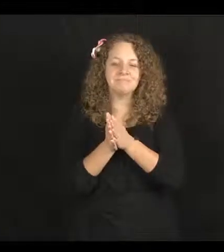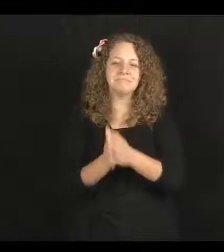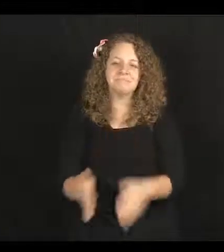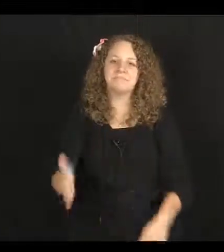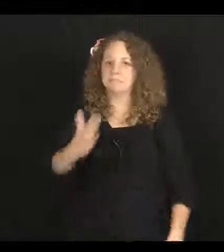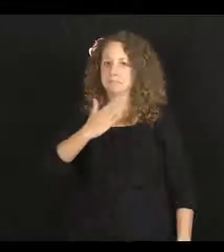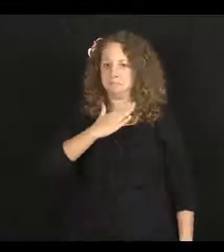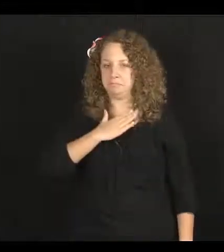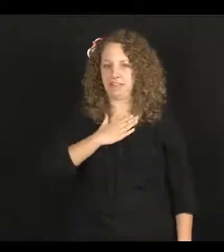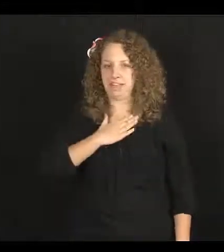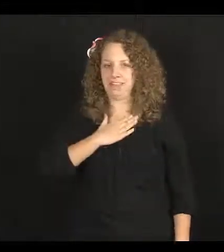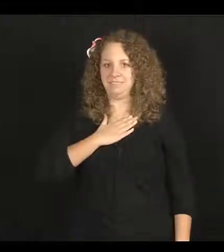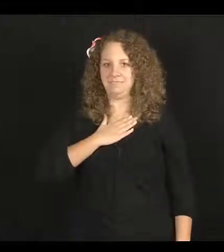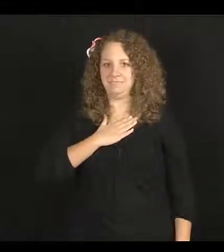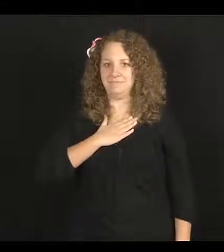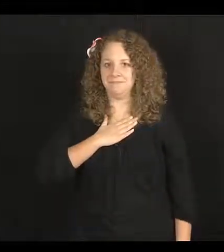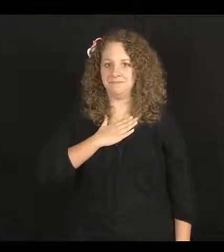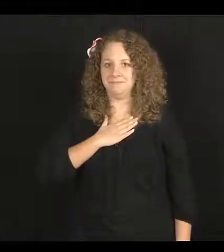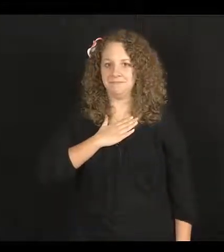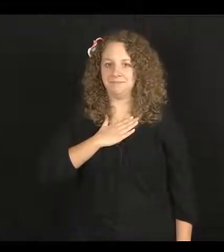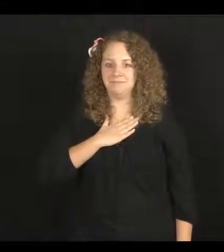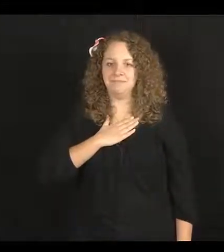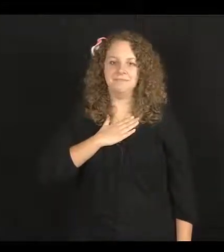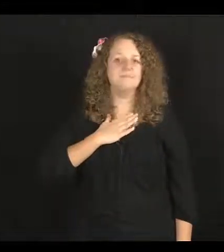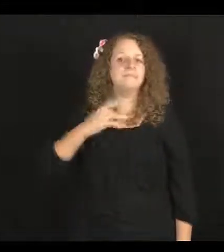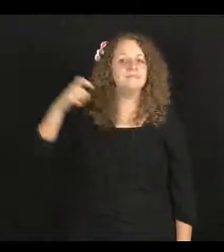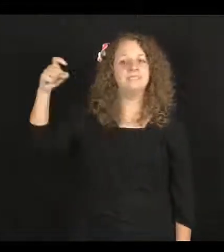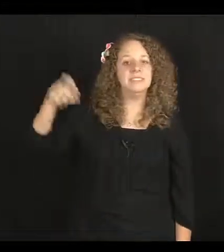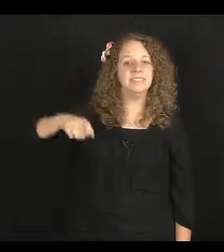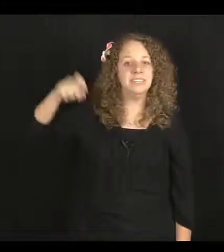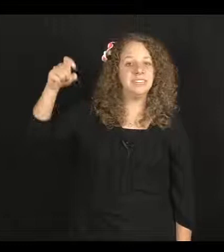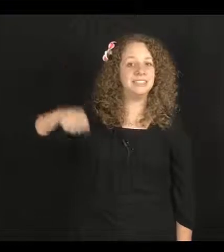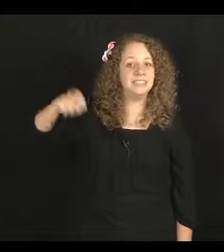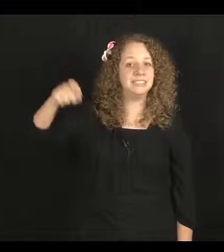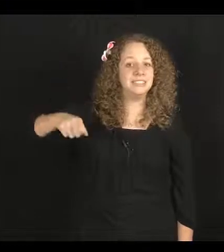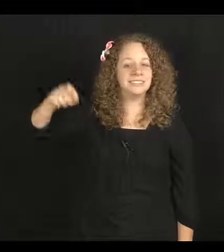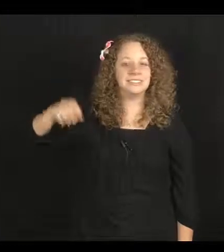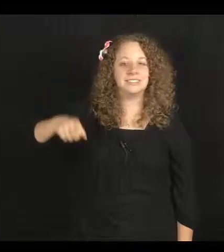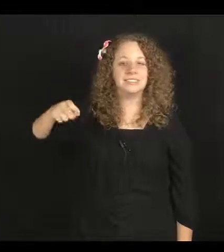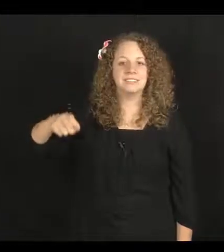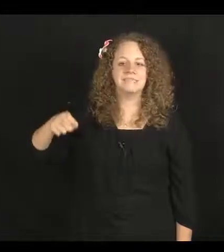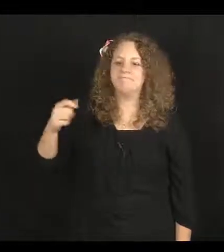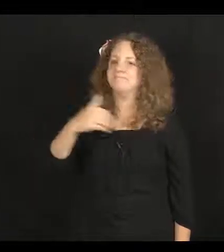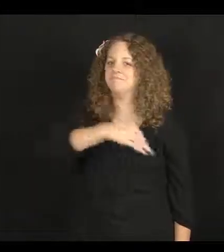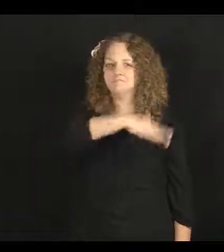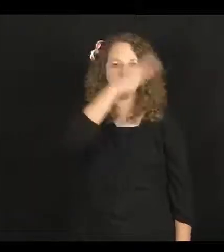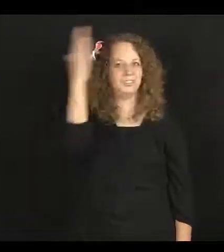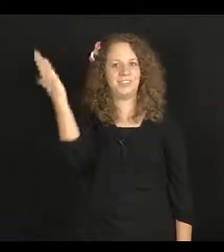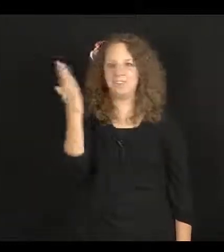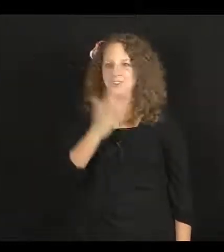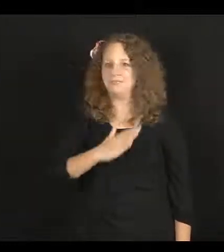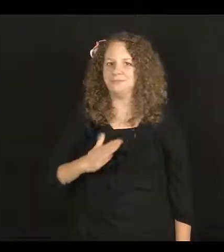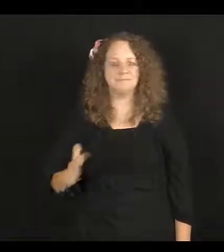MY NEED NEVER